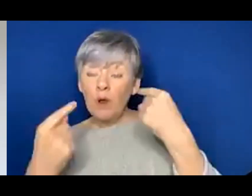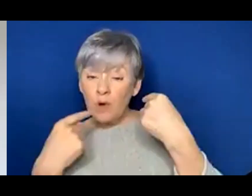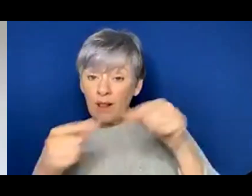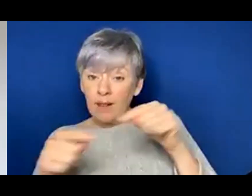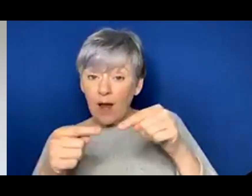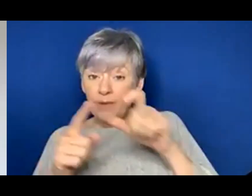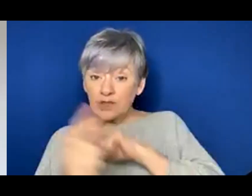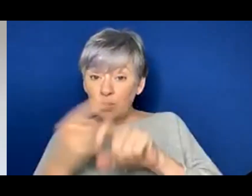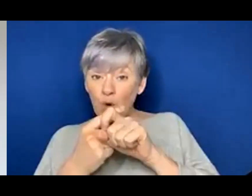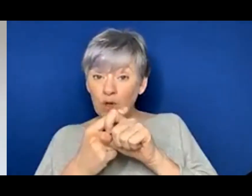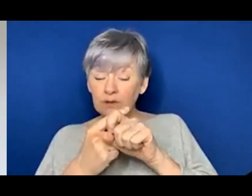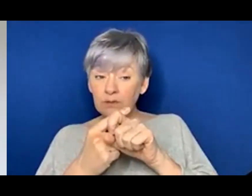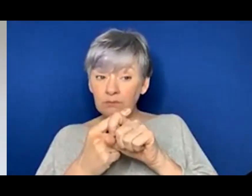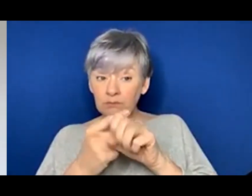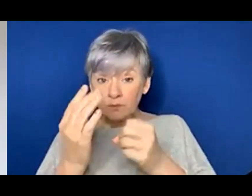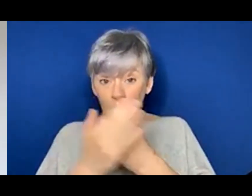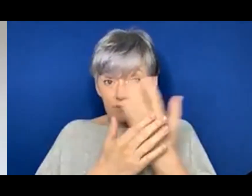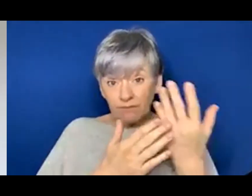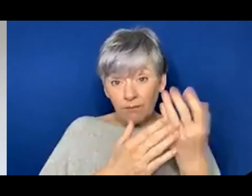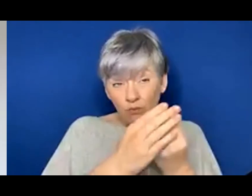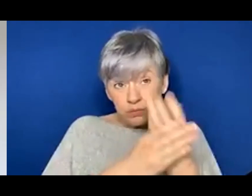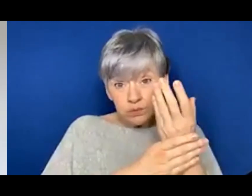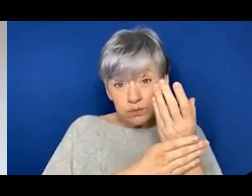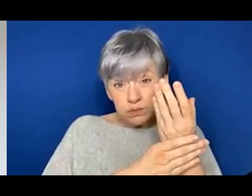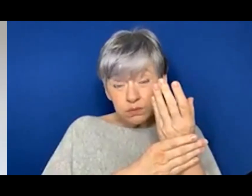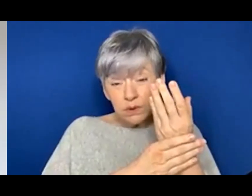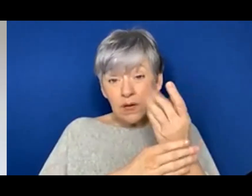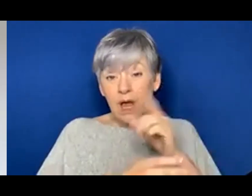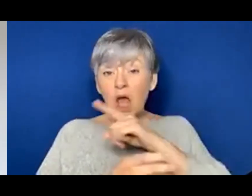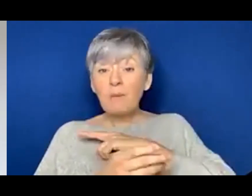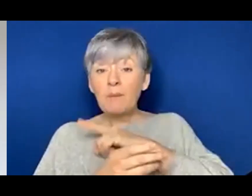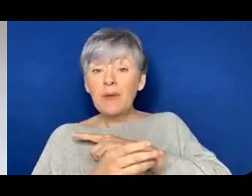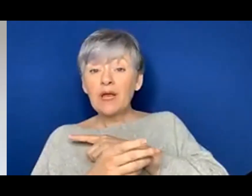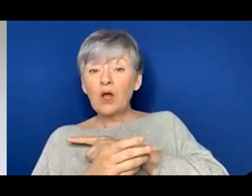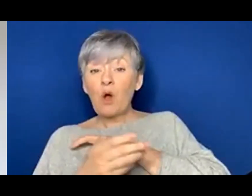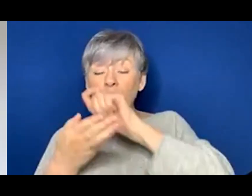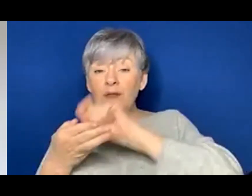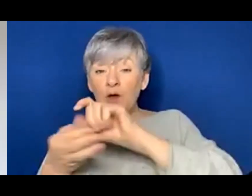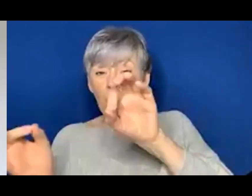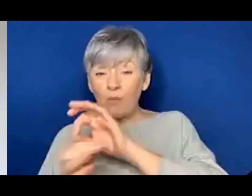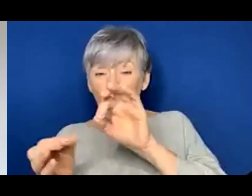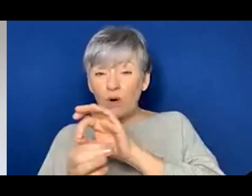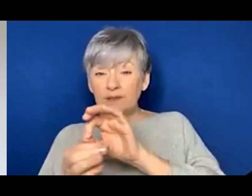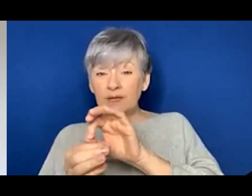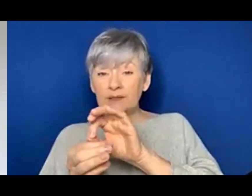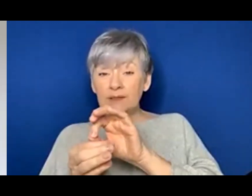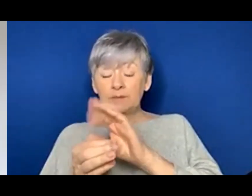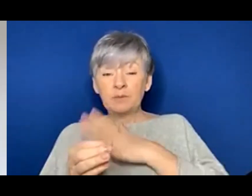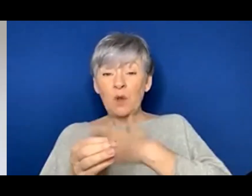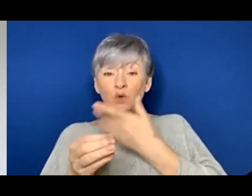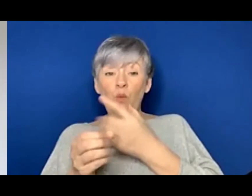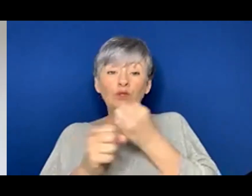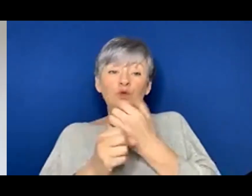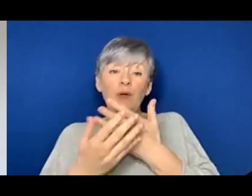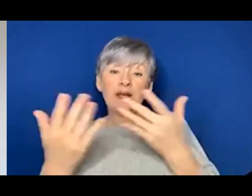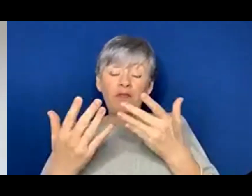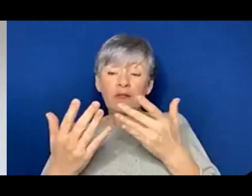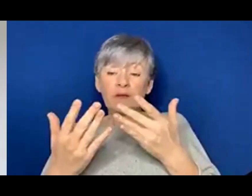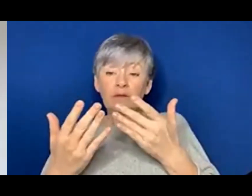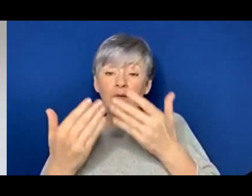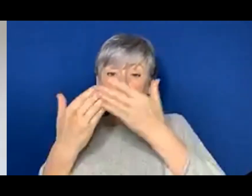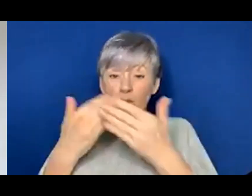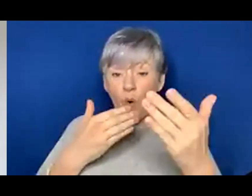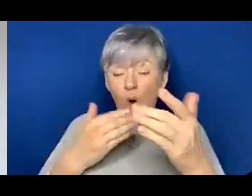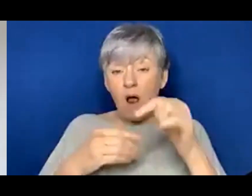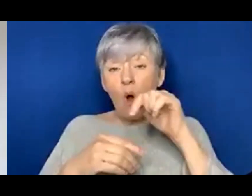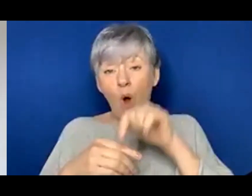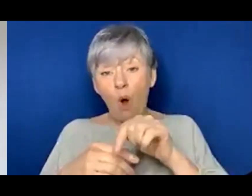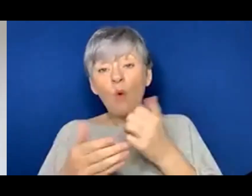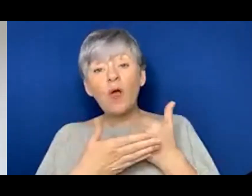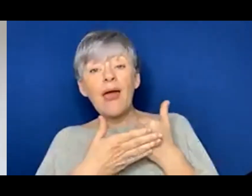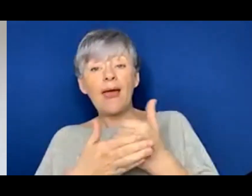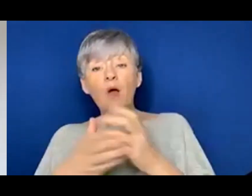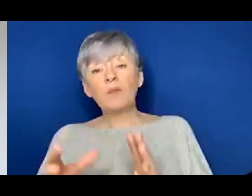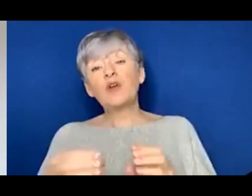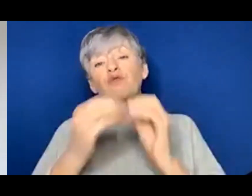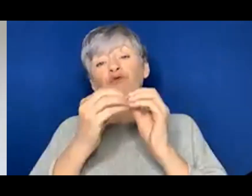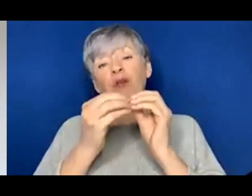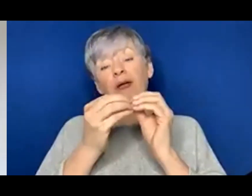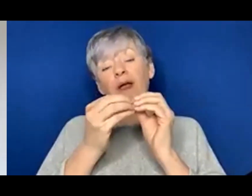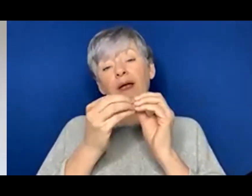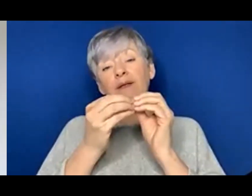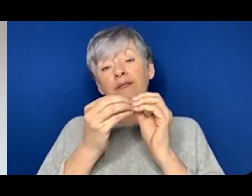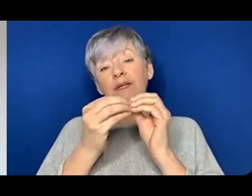to grow, because they don't want to do anything but compose, or will the environment allow them